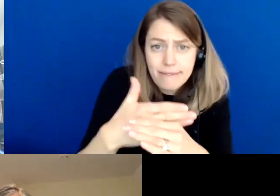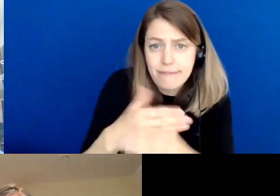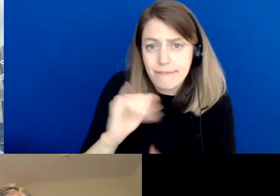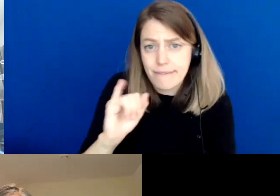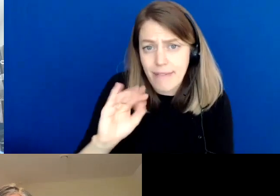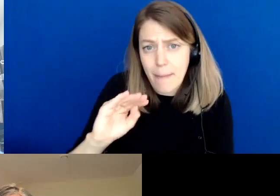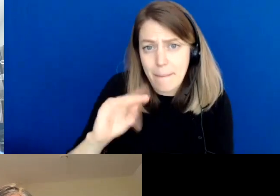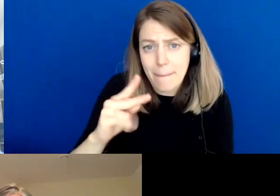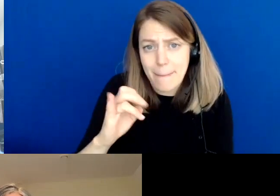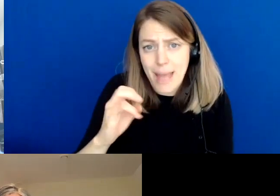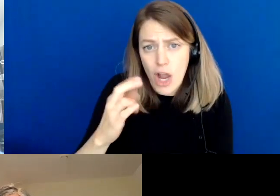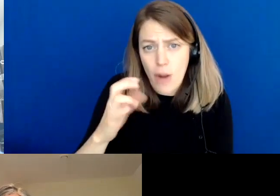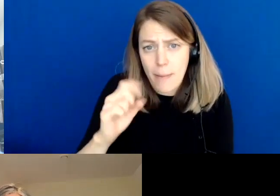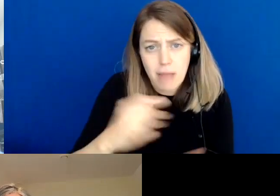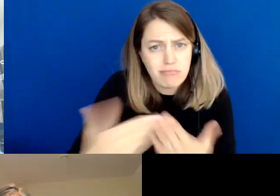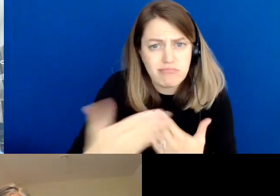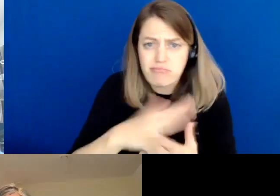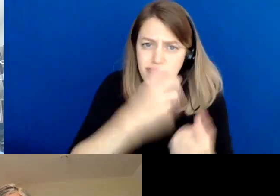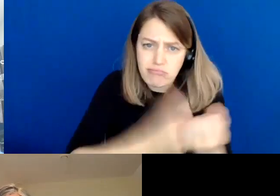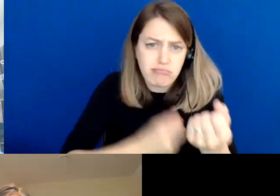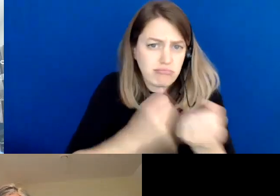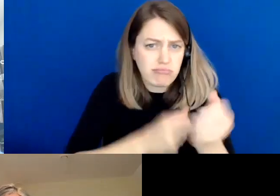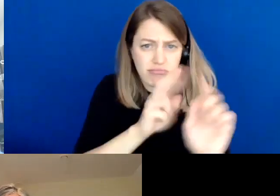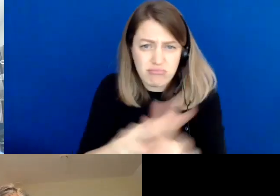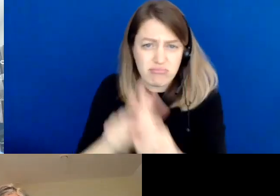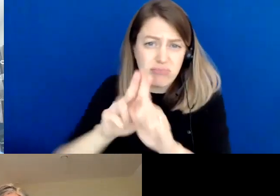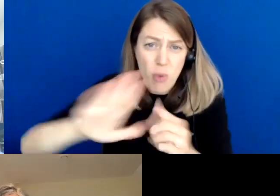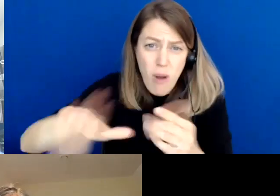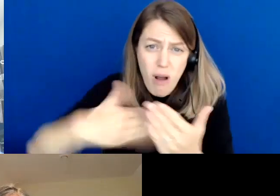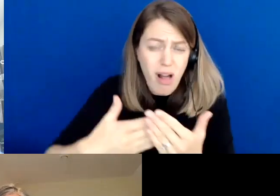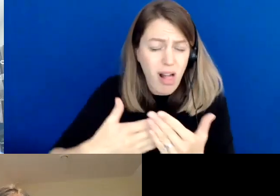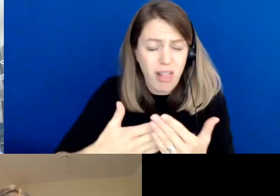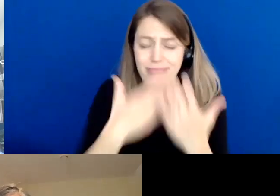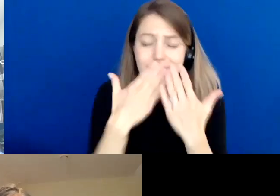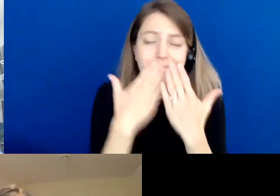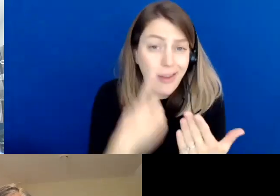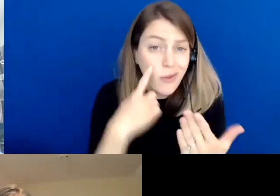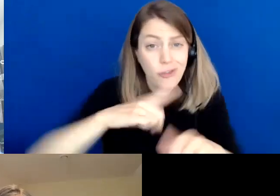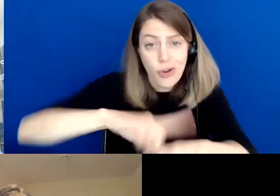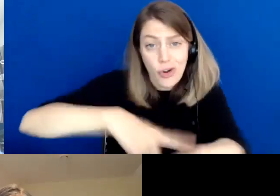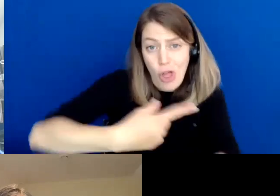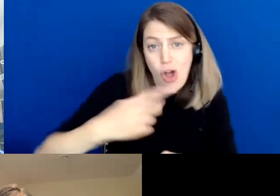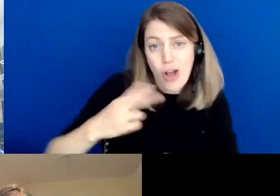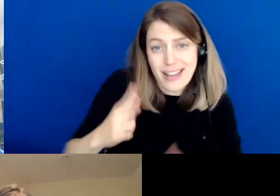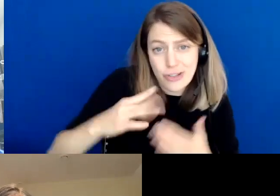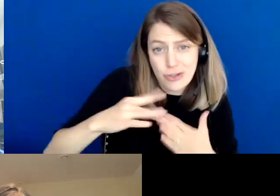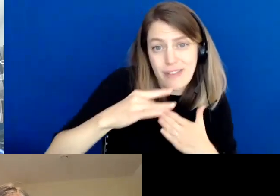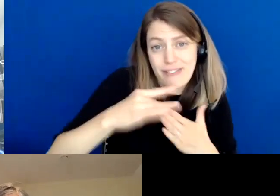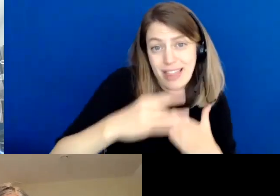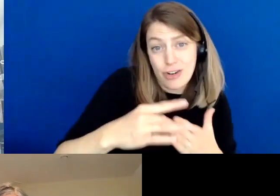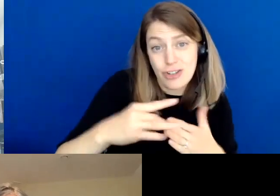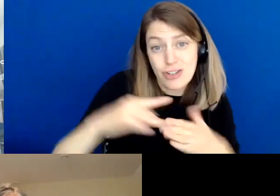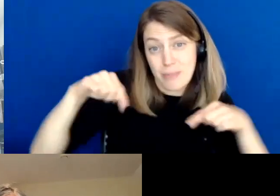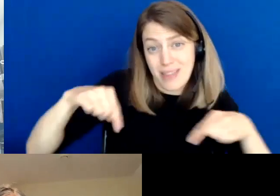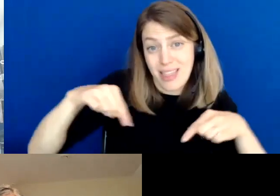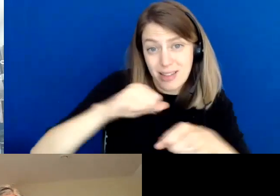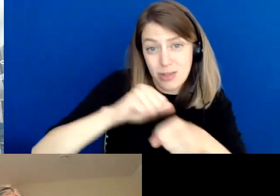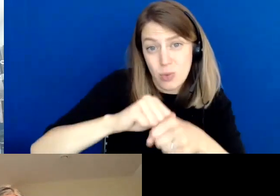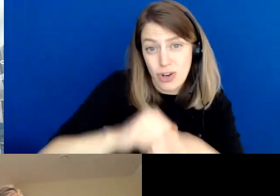can't thank you enough for your long history of leadership in this space. Thank you. This seems like a good segue.